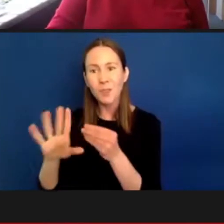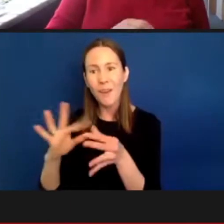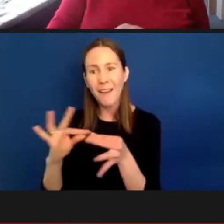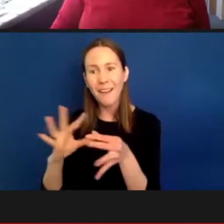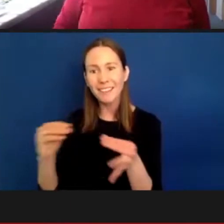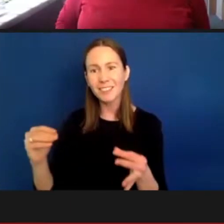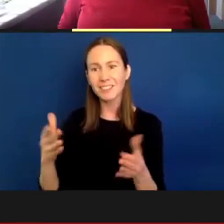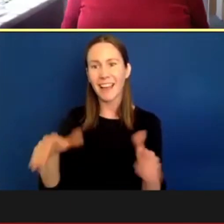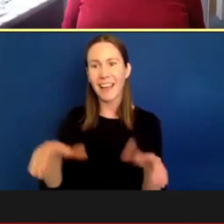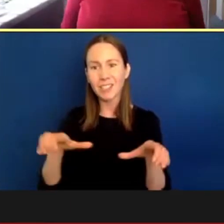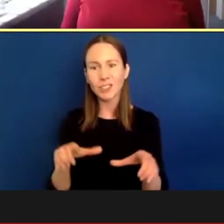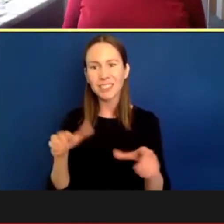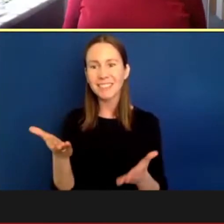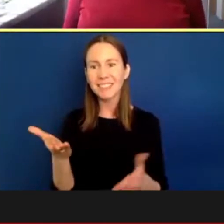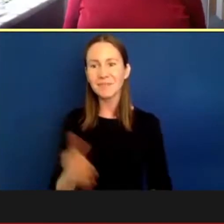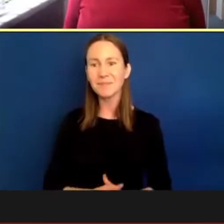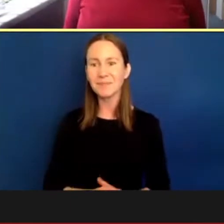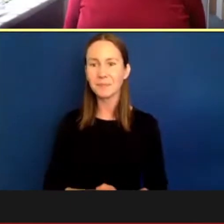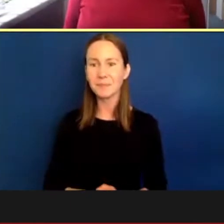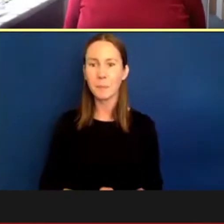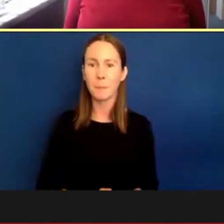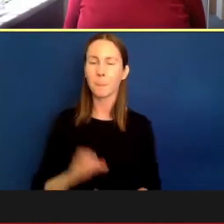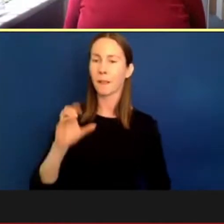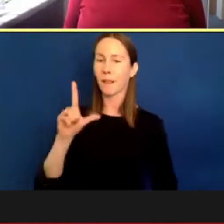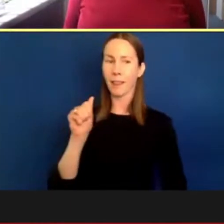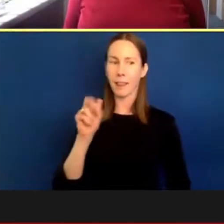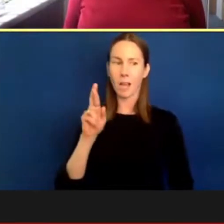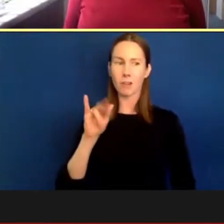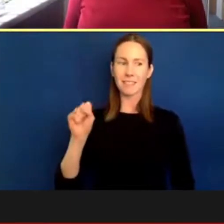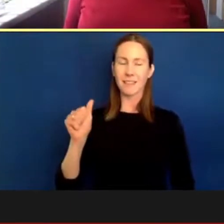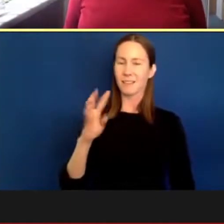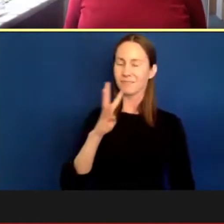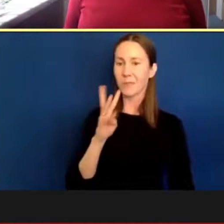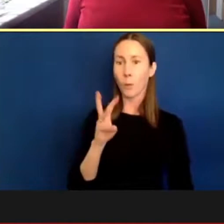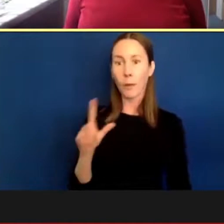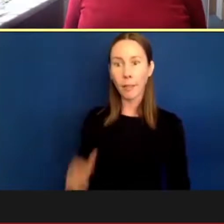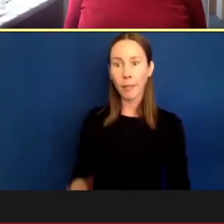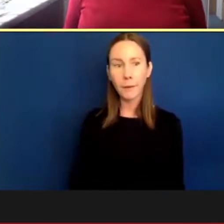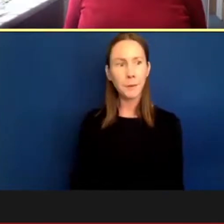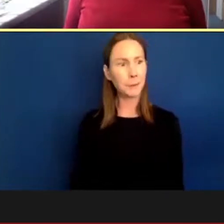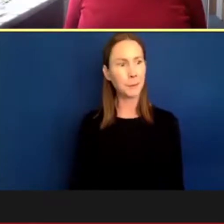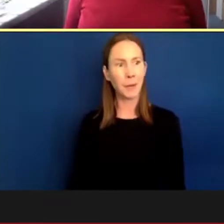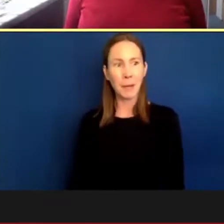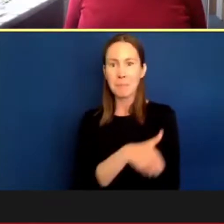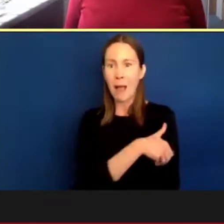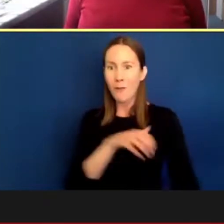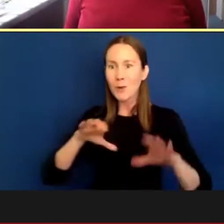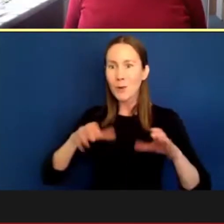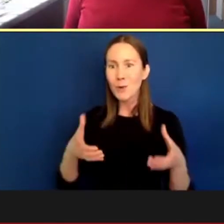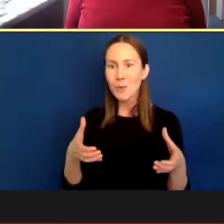Since that is powerful group of people, I'm going to toss this out